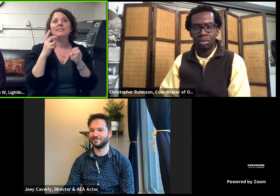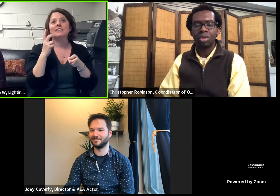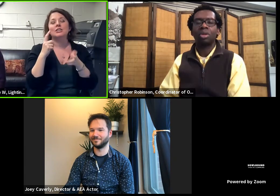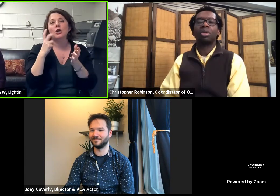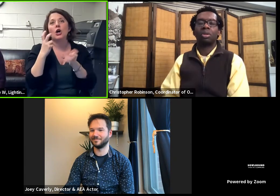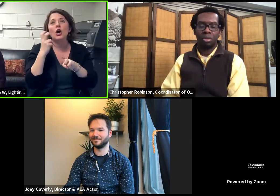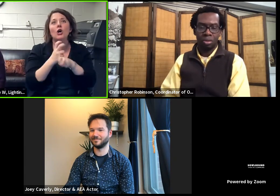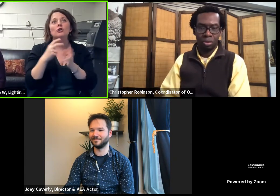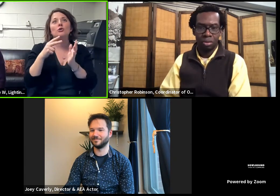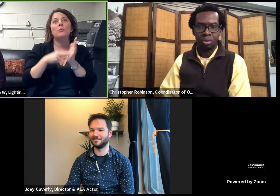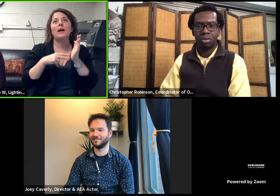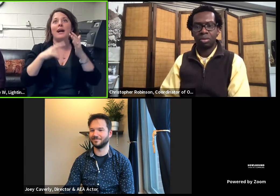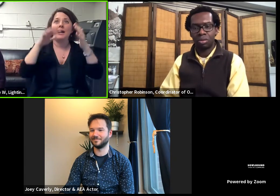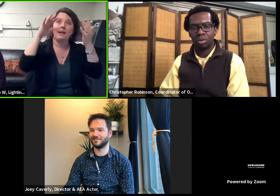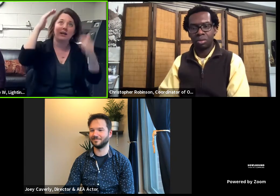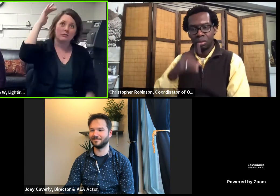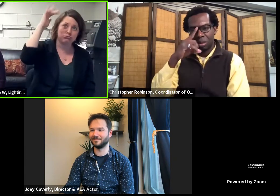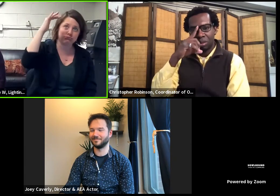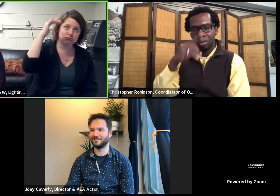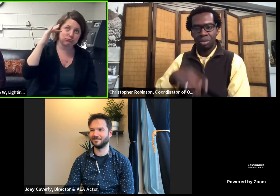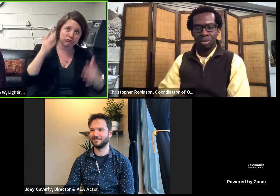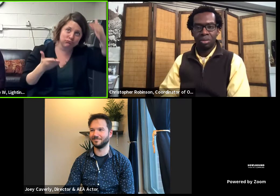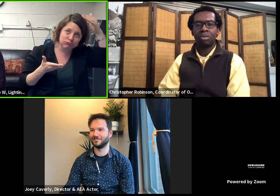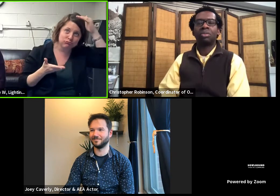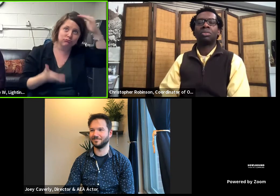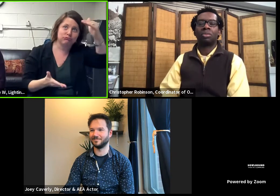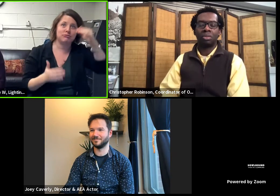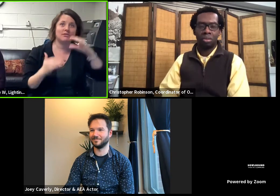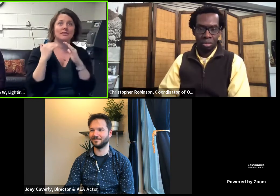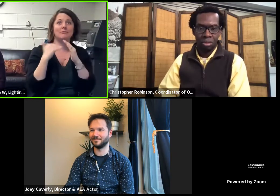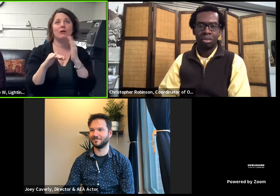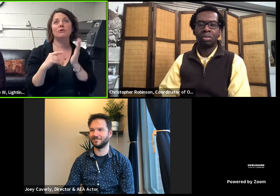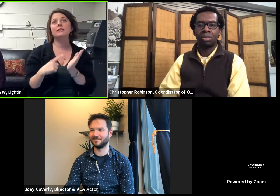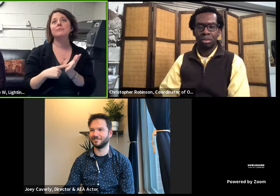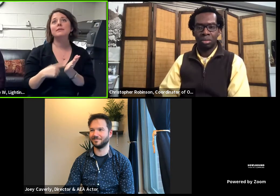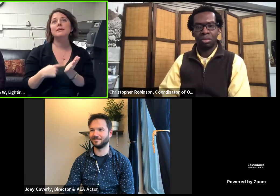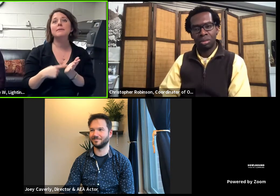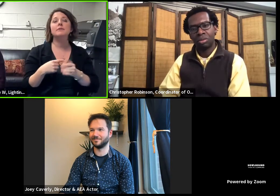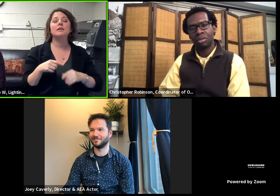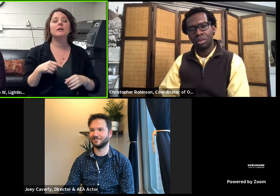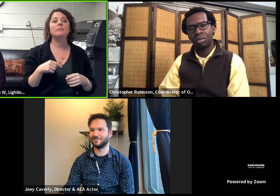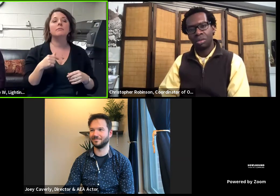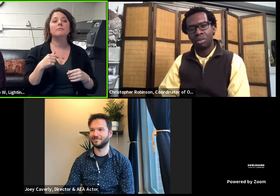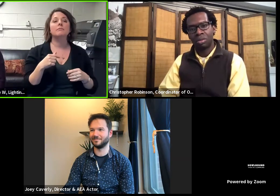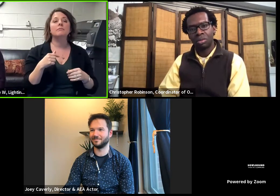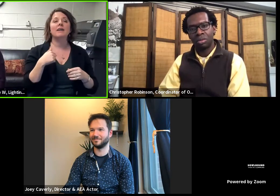And emails, you know, hard to read through all of the different thoughts, and emails can be,